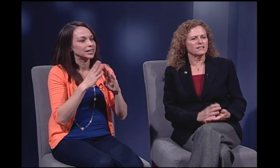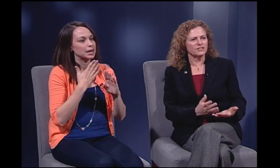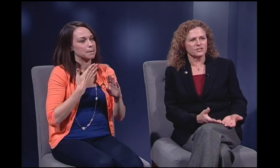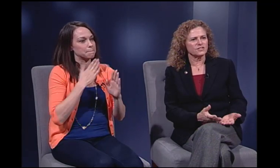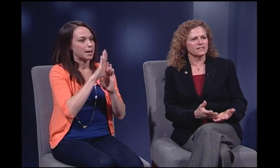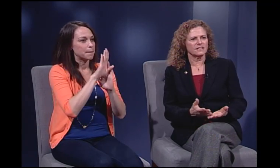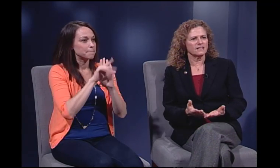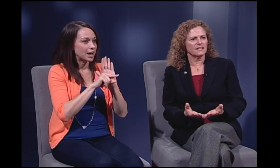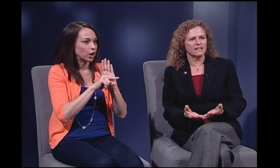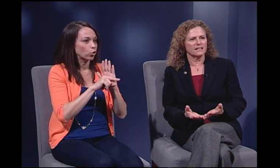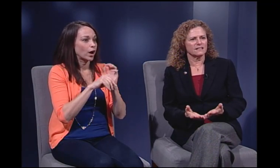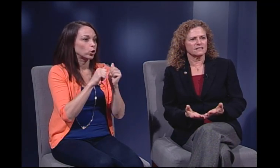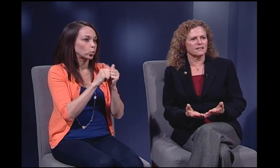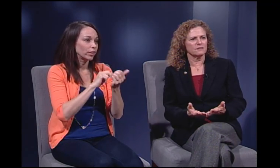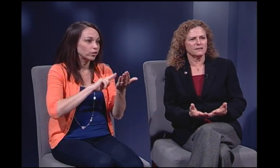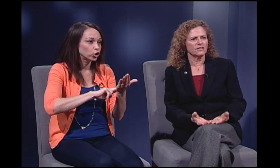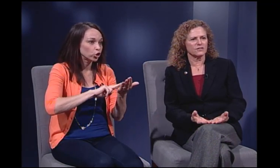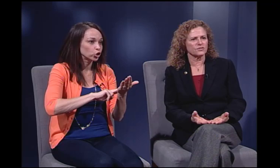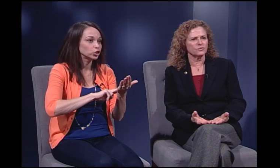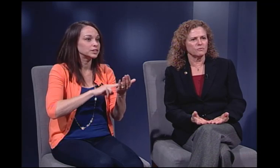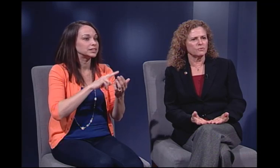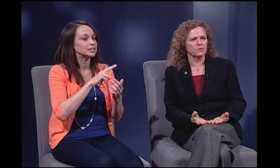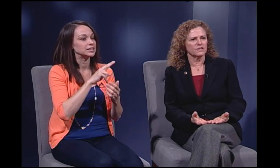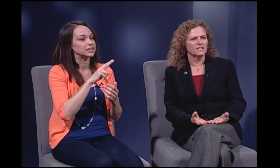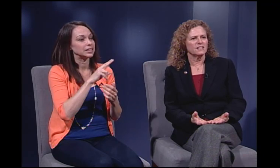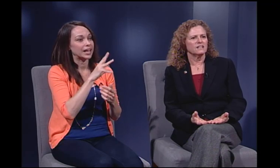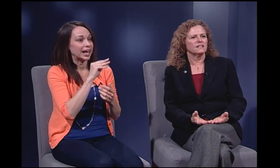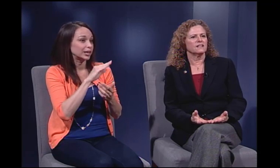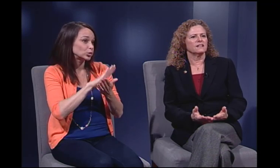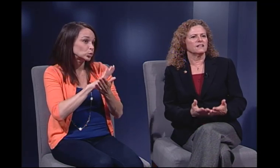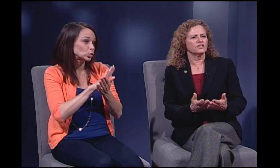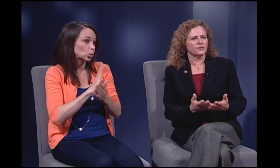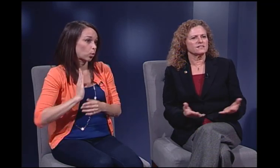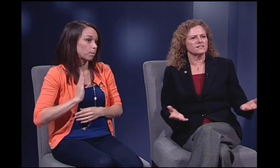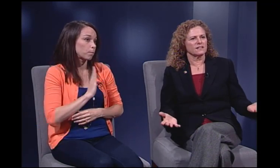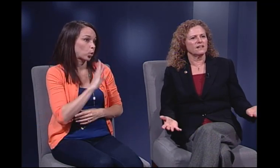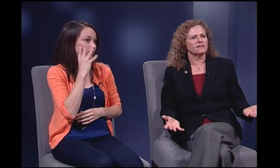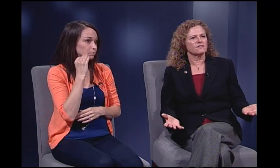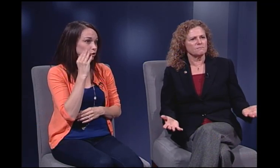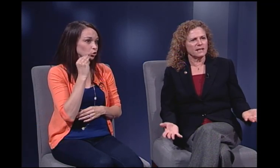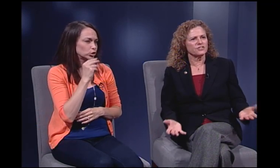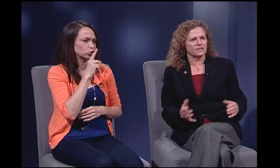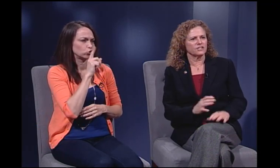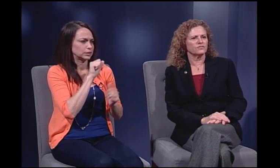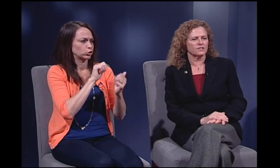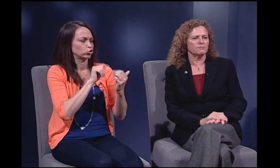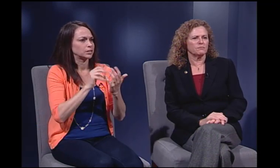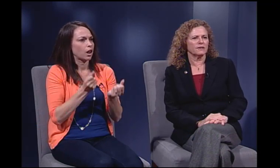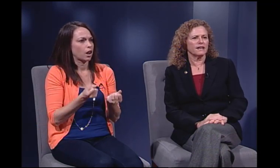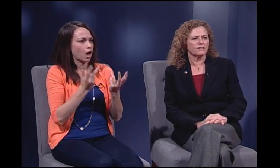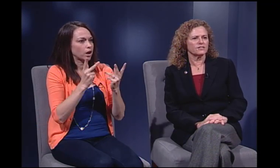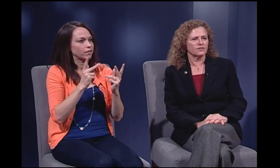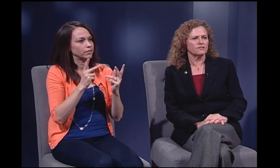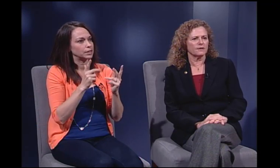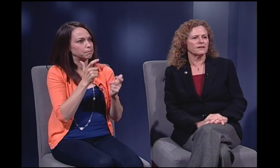in nursing and being on a school board addresses a lot of the major issues that people have concerns about,